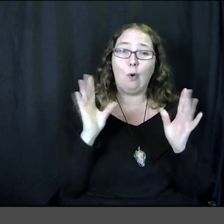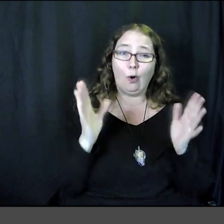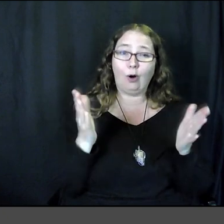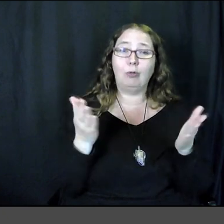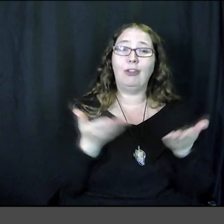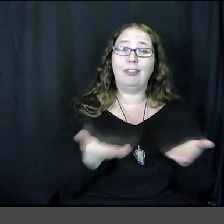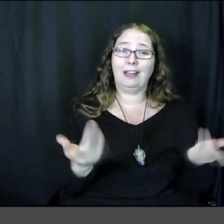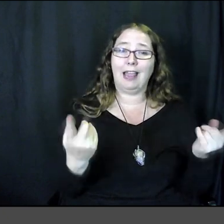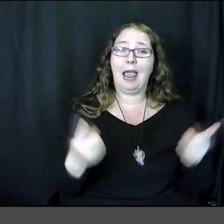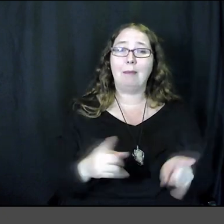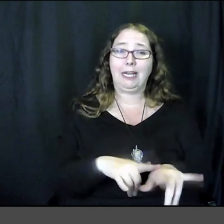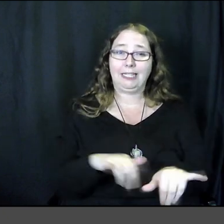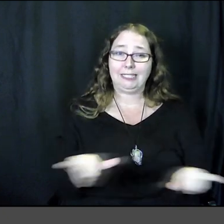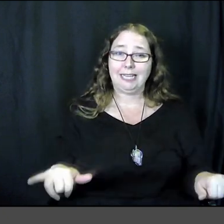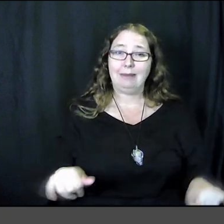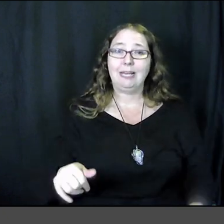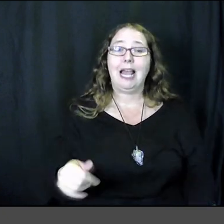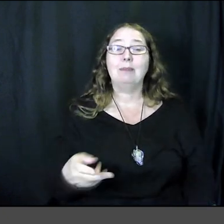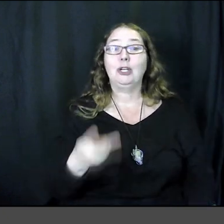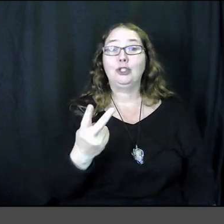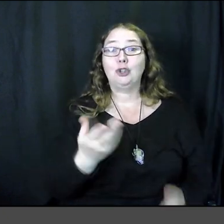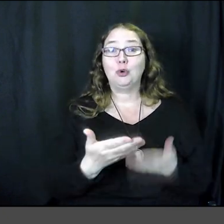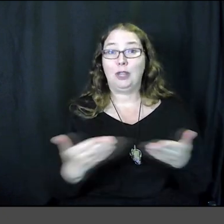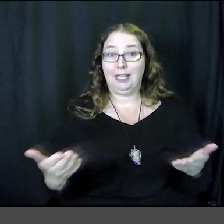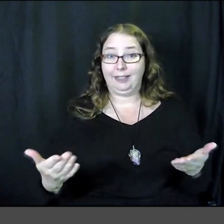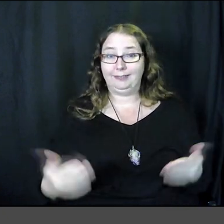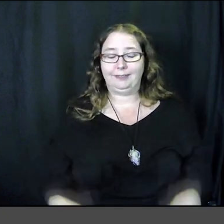ONE IS THE KIND OF VOCATIONAL BENT